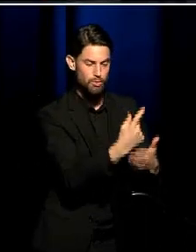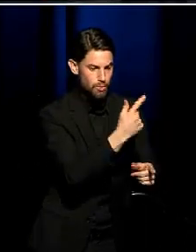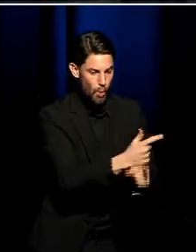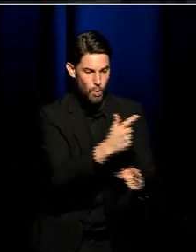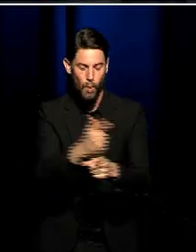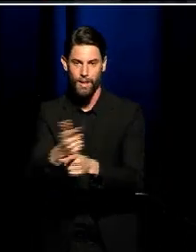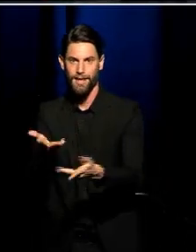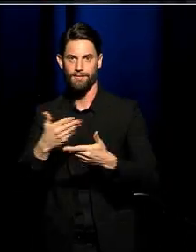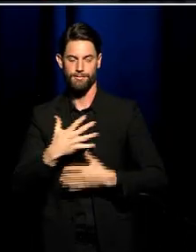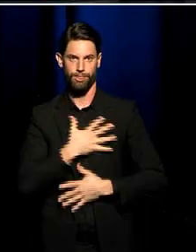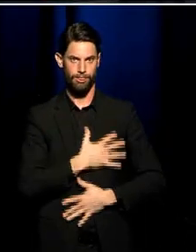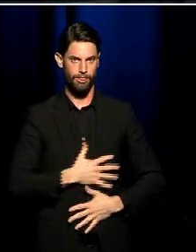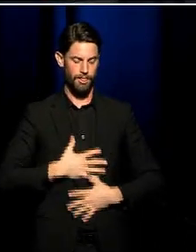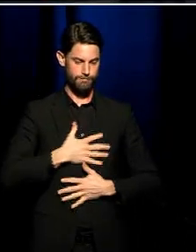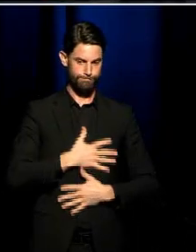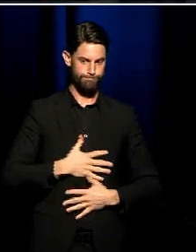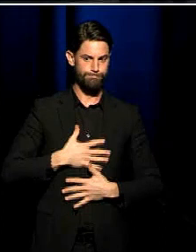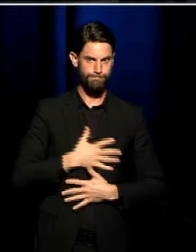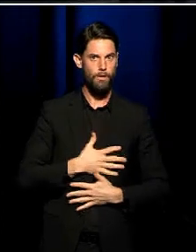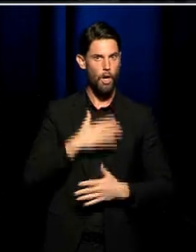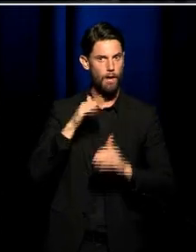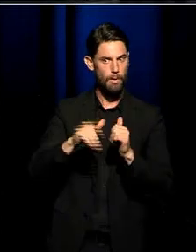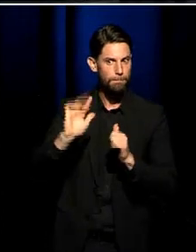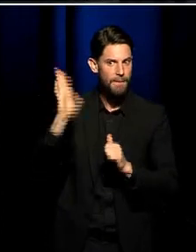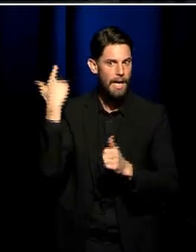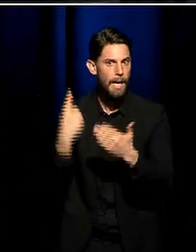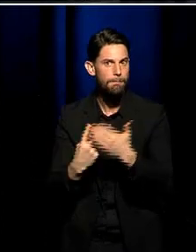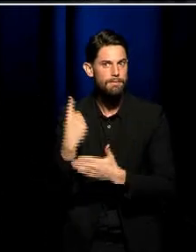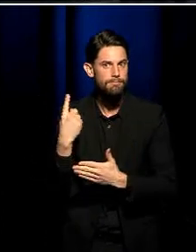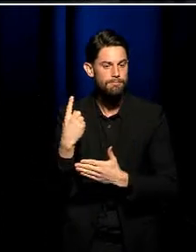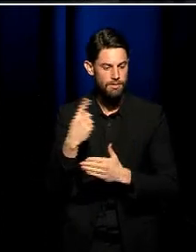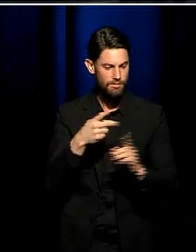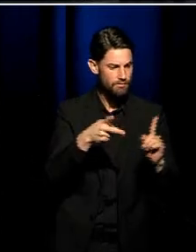this place we will hear stories of violence, abuse,